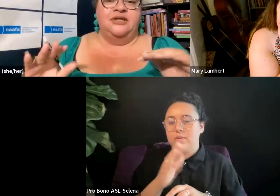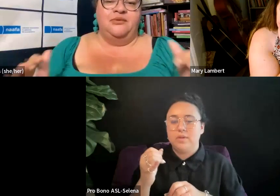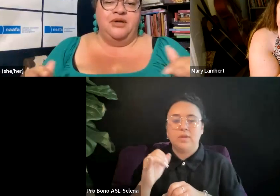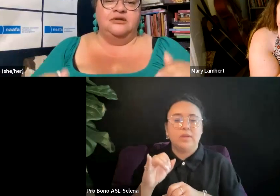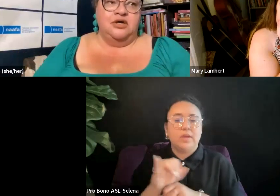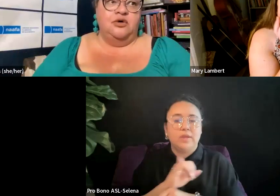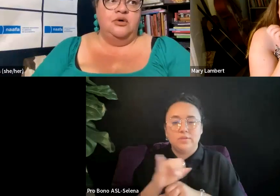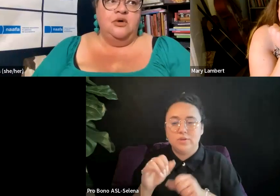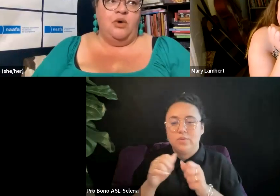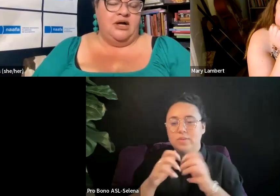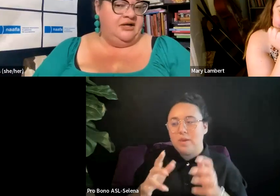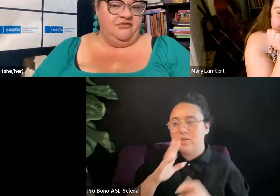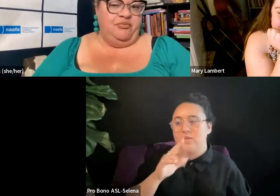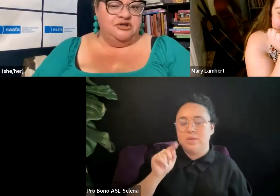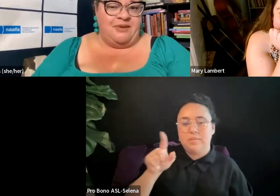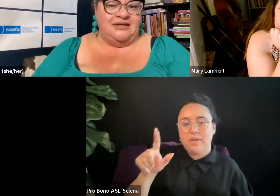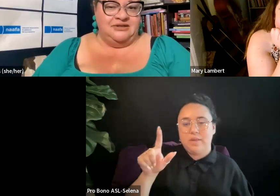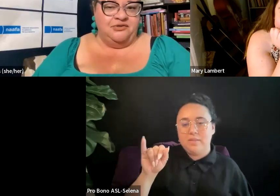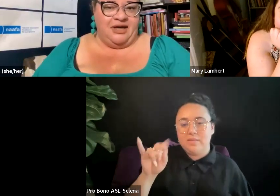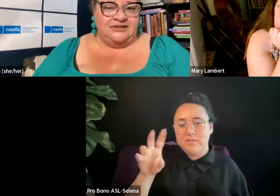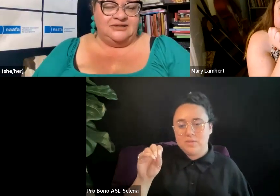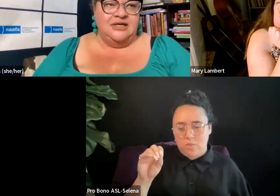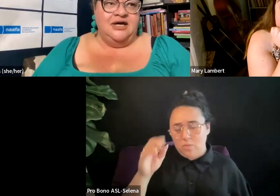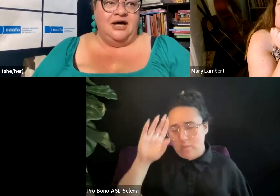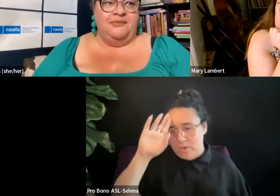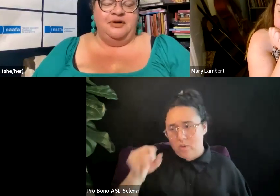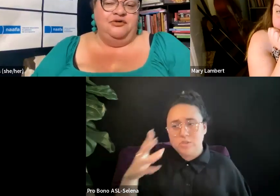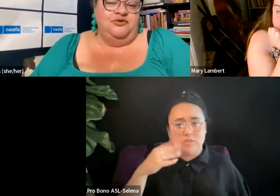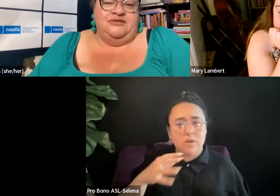And like we all know what kind of pushback Lizzo gets as you do it.